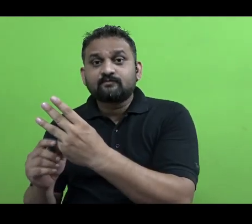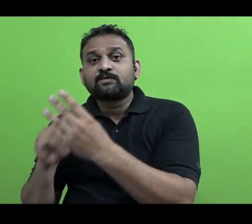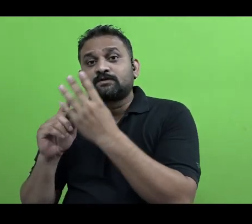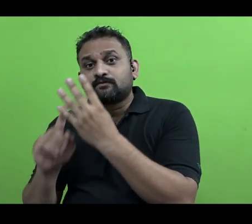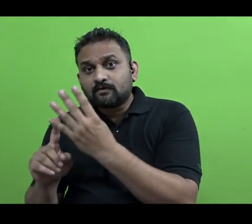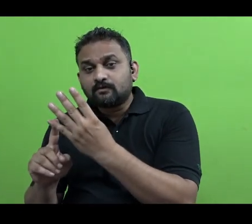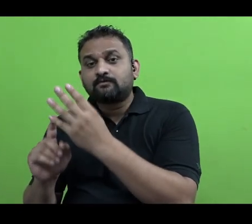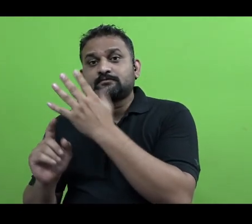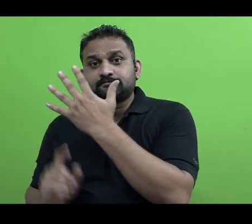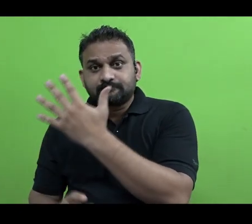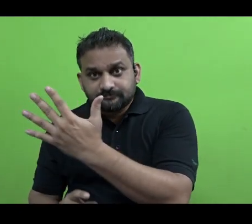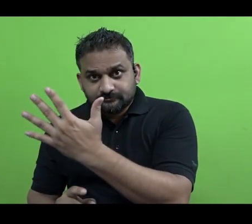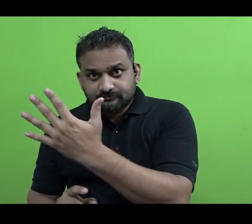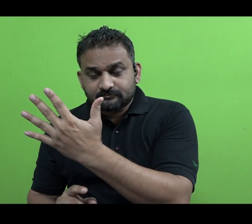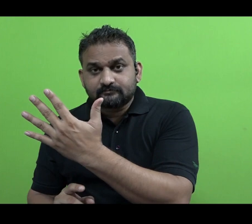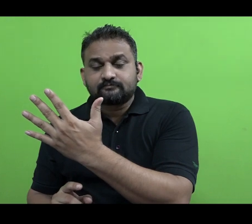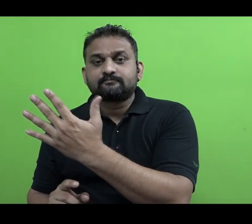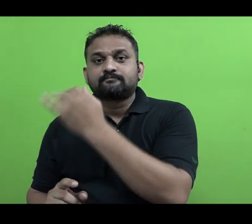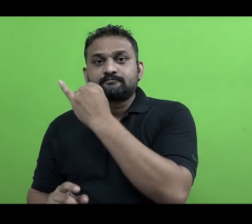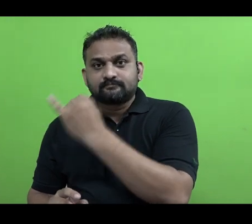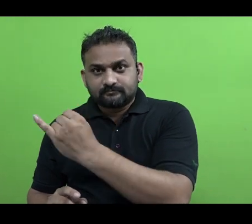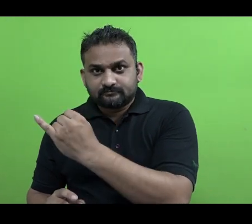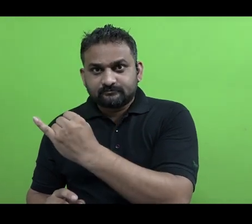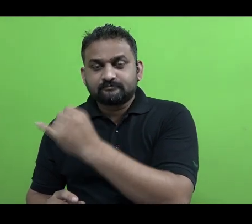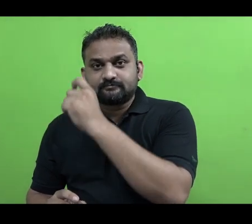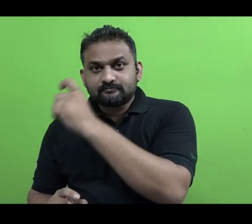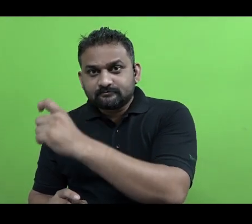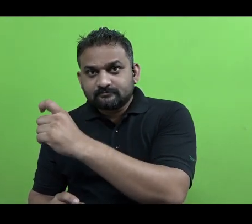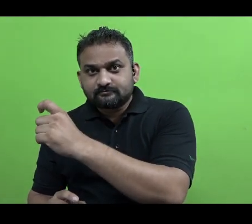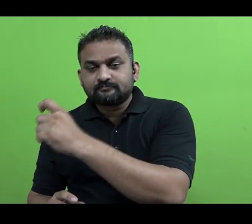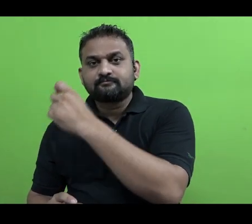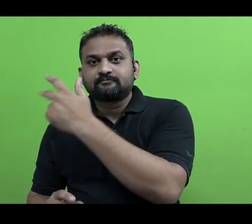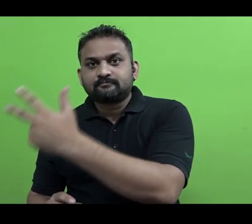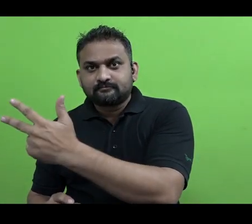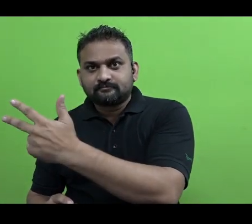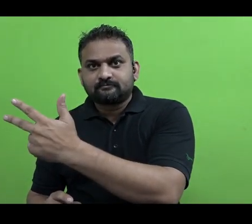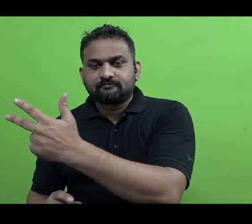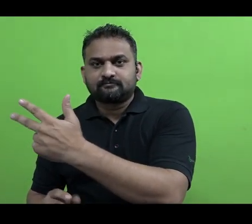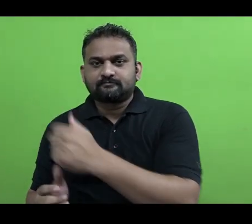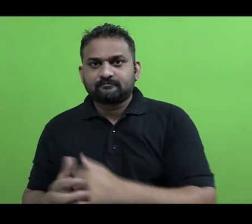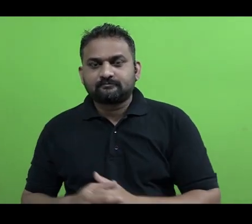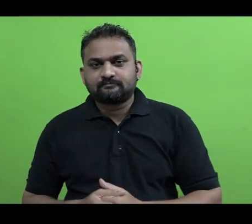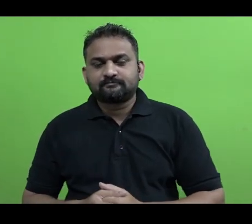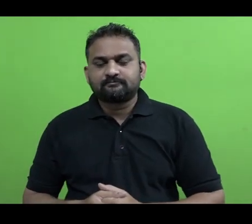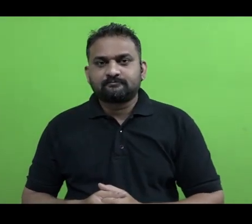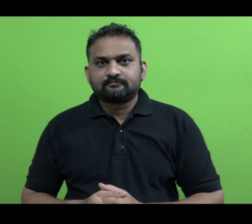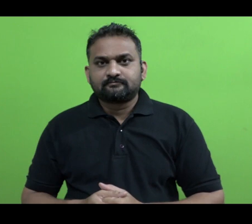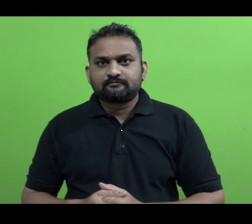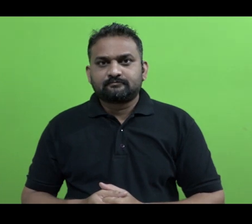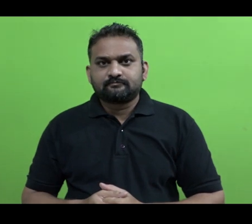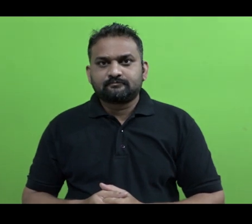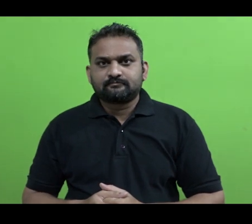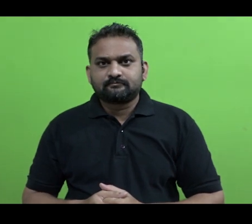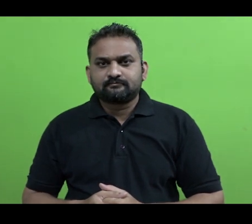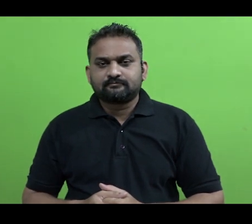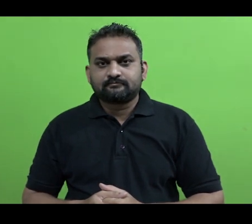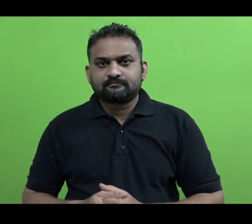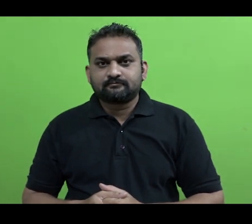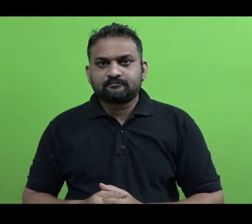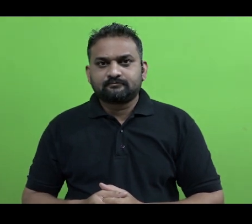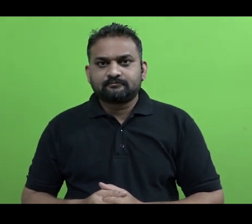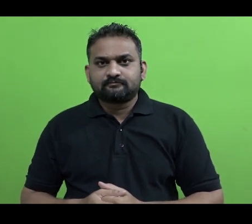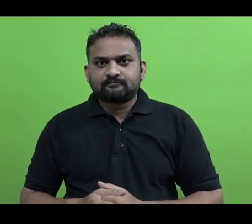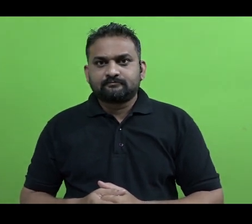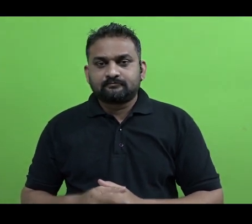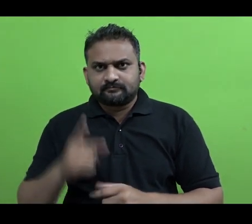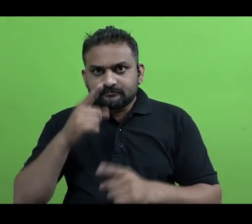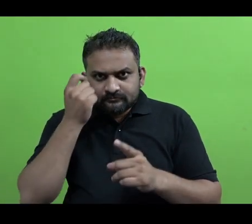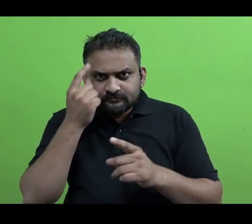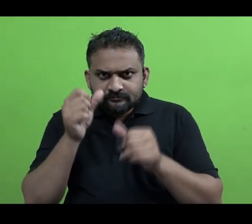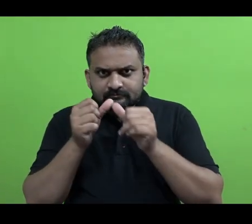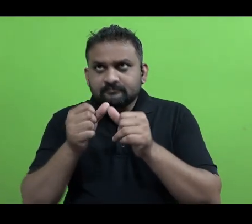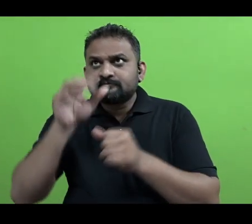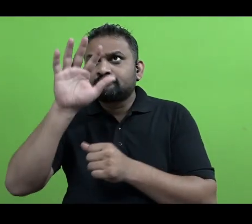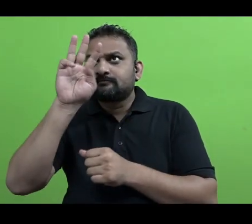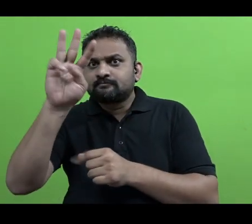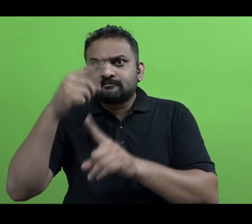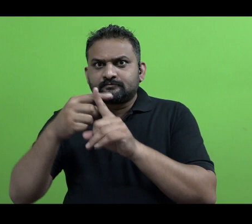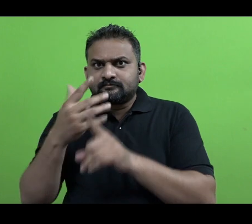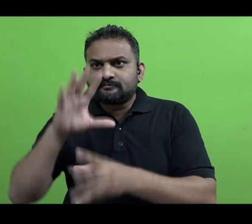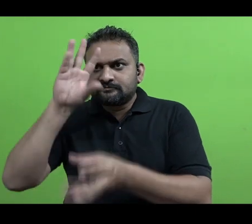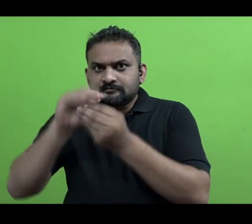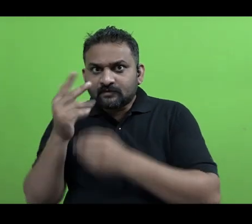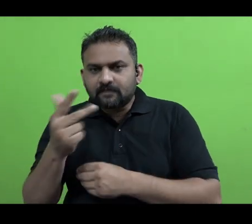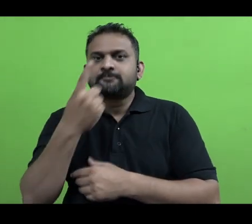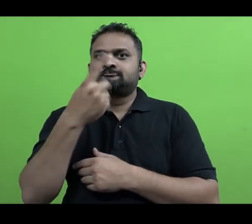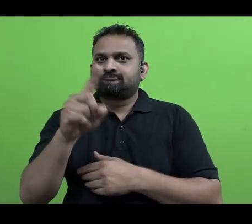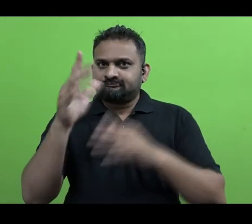three four five six seven eight. If you've got the answer as eight, well done!